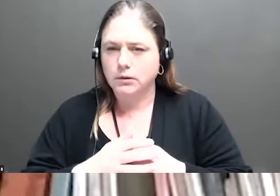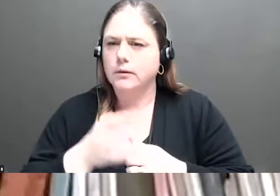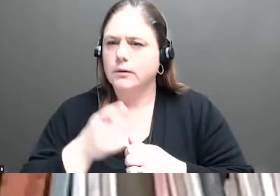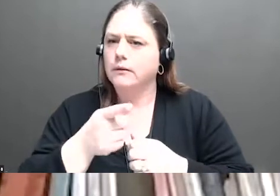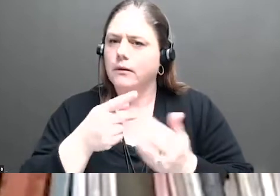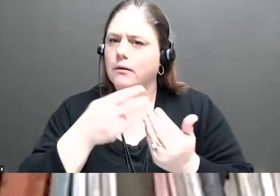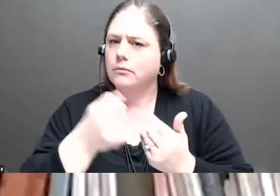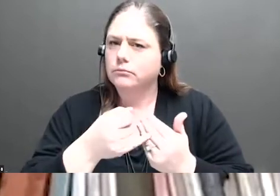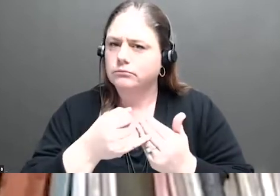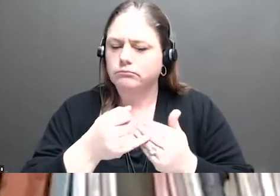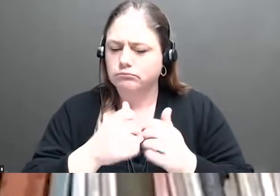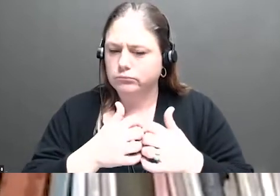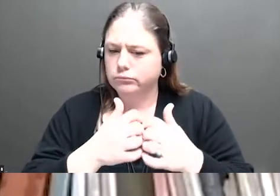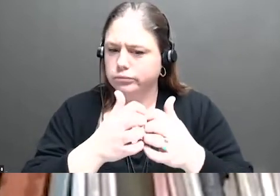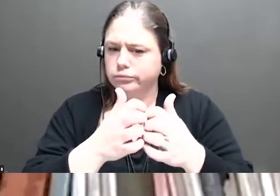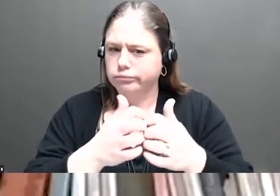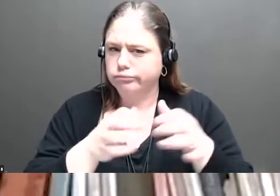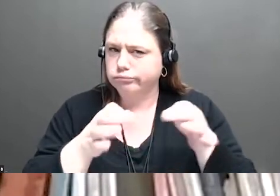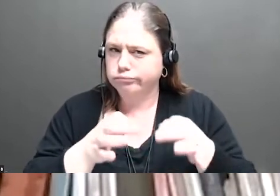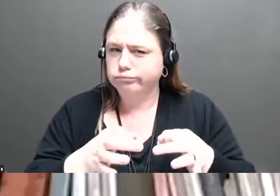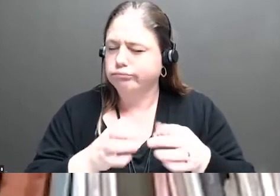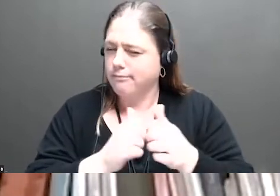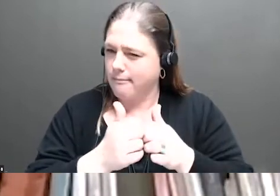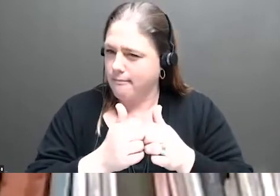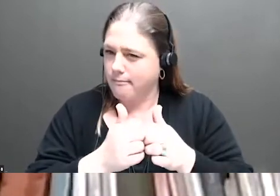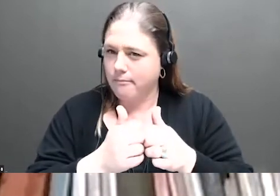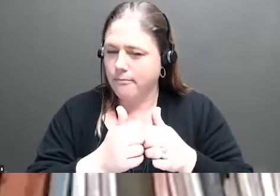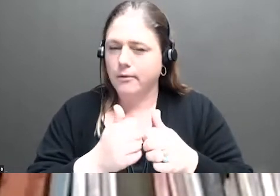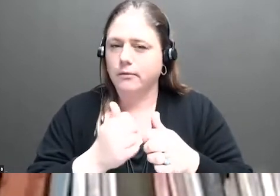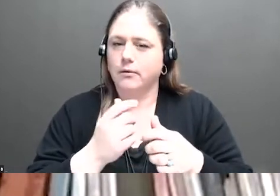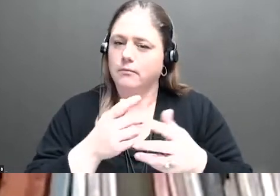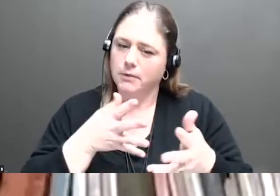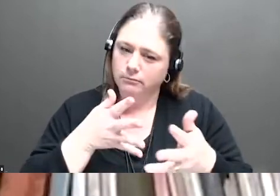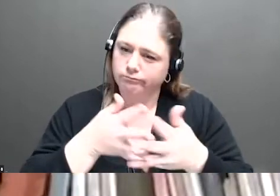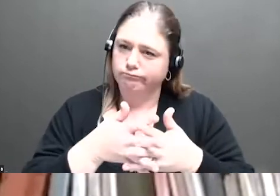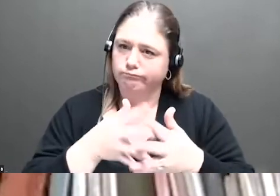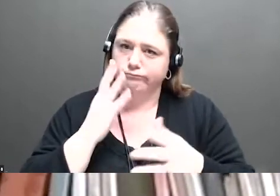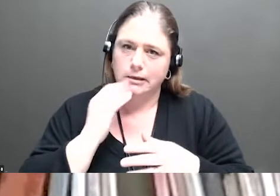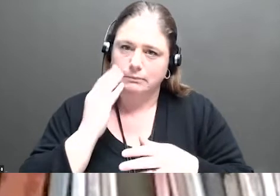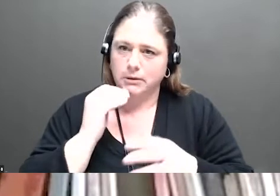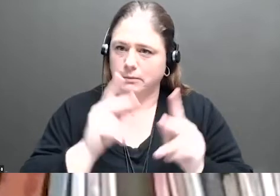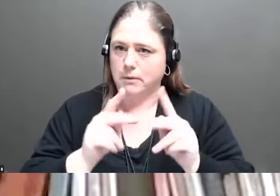grounded in the job-seeking experiences of persons with disabilities. We'll then move to Minette